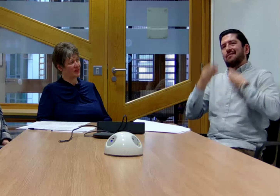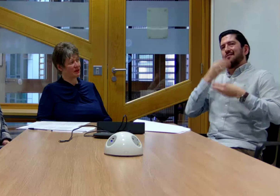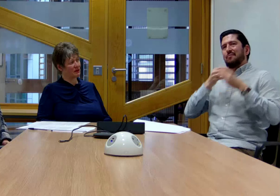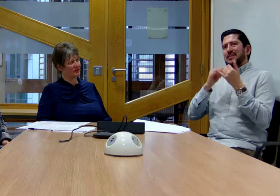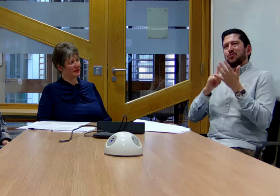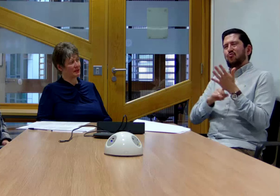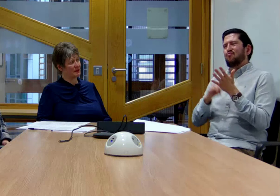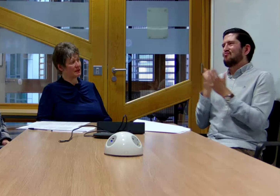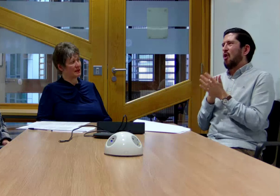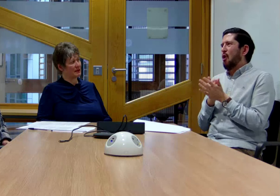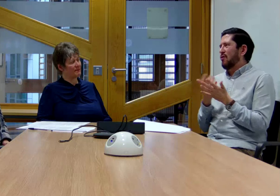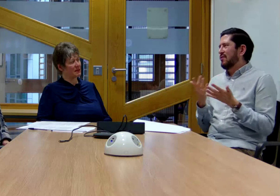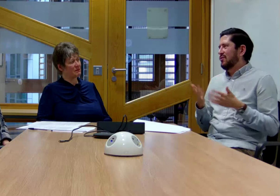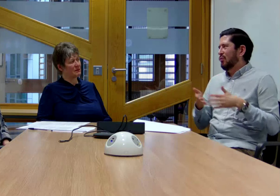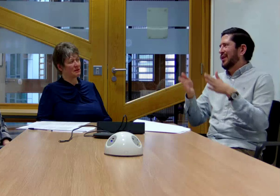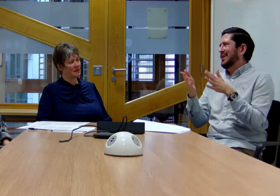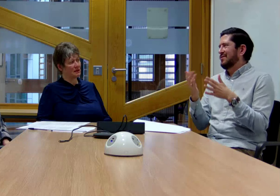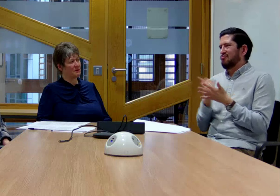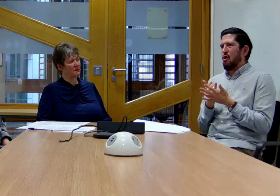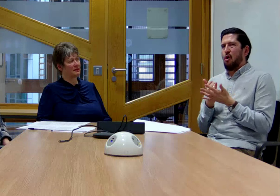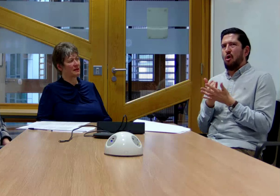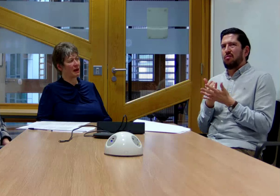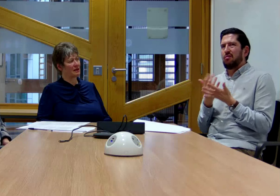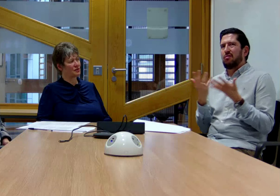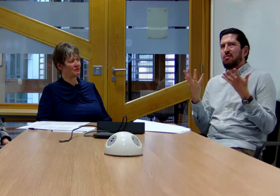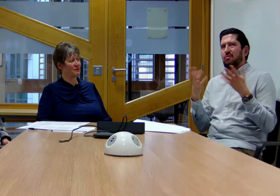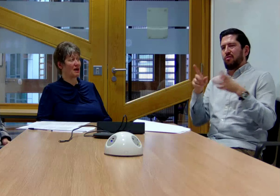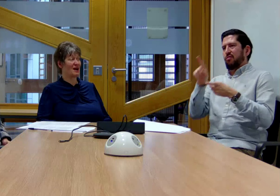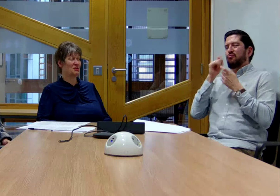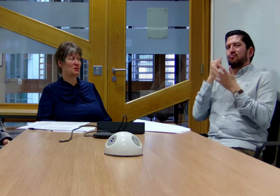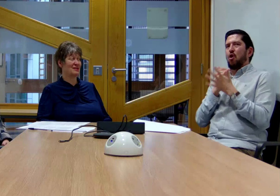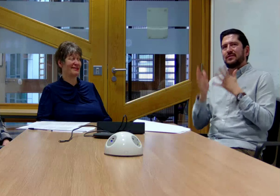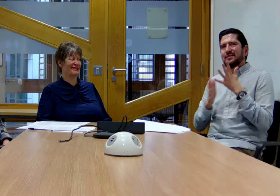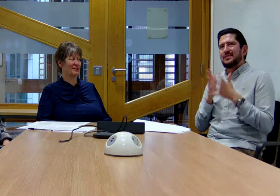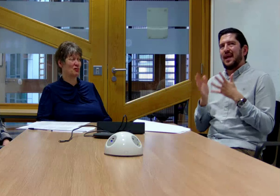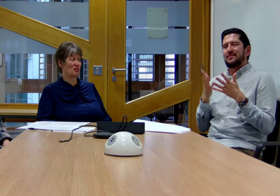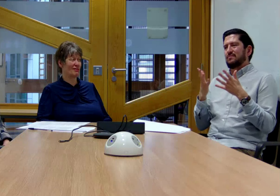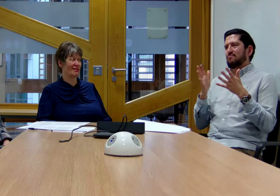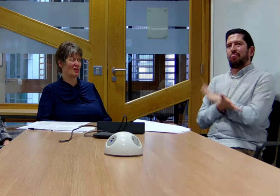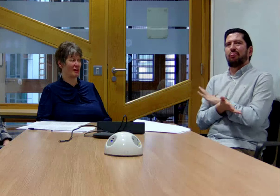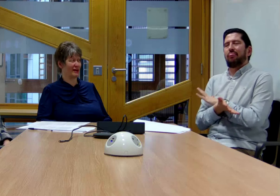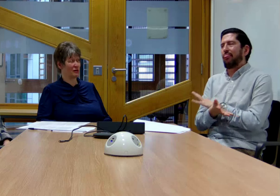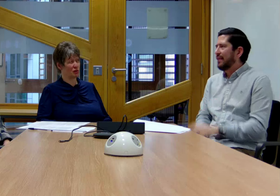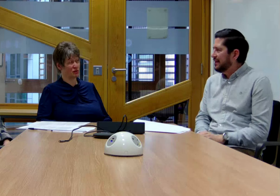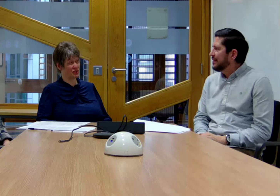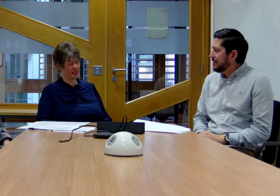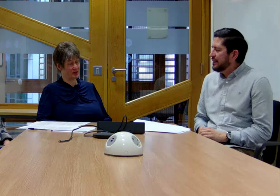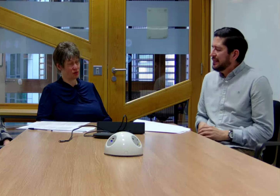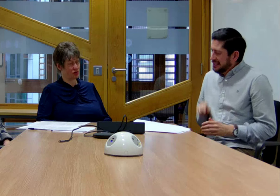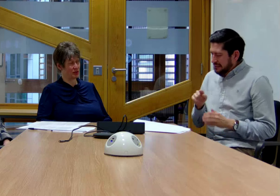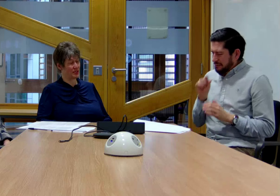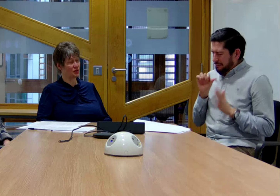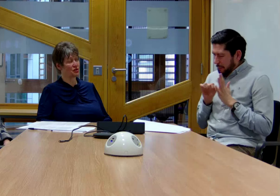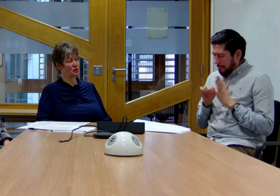up and teach others. So that means that hearing people in the classes are perhaps going to